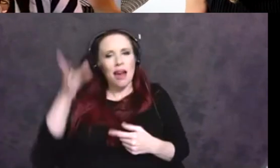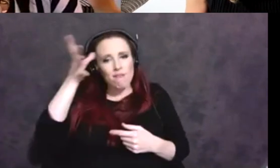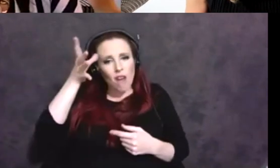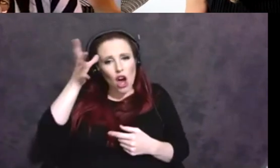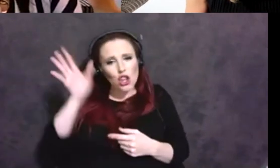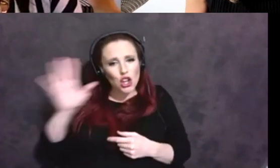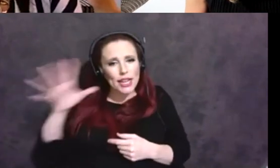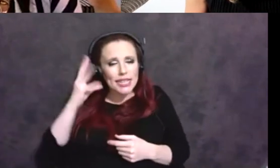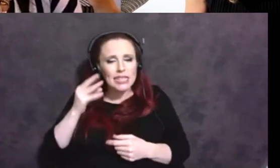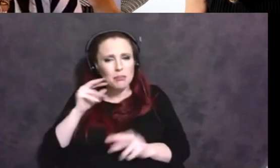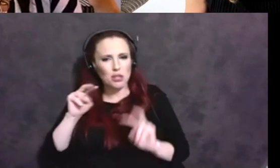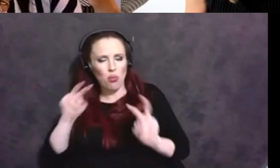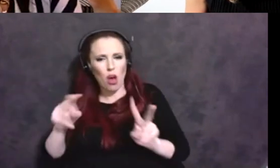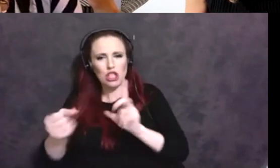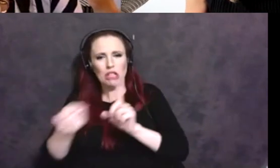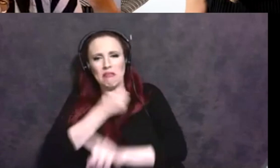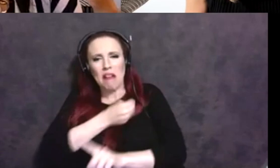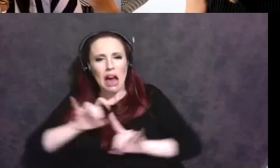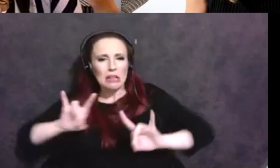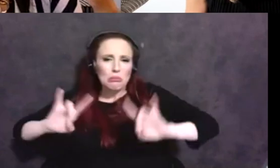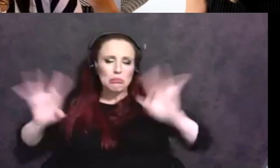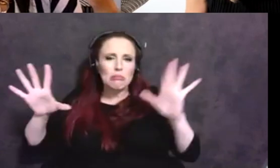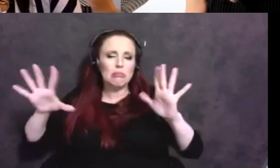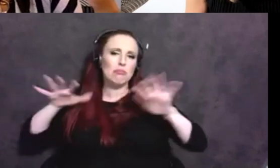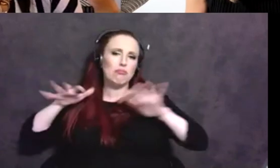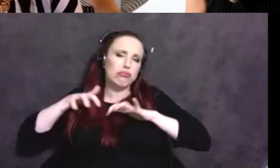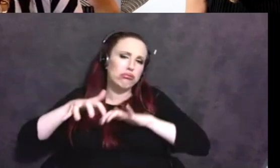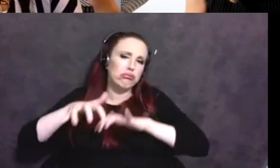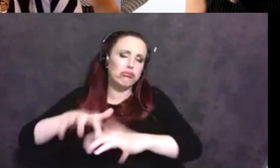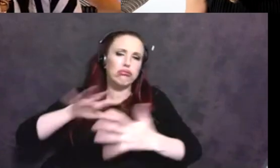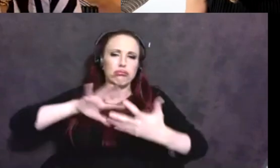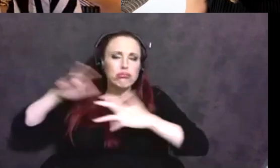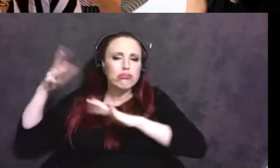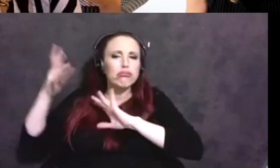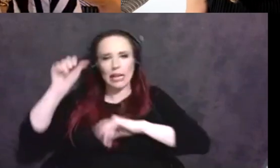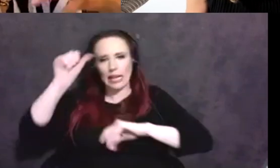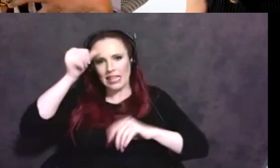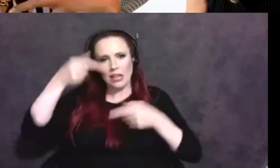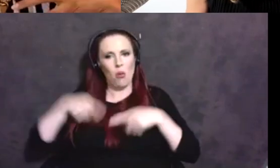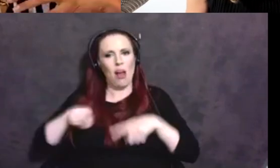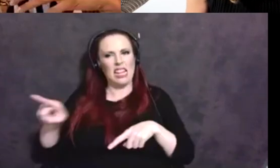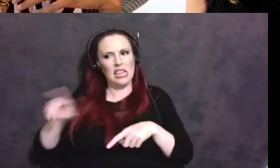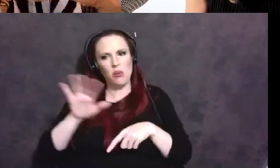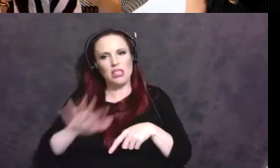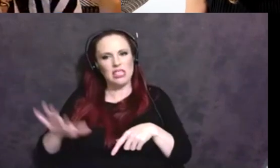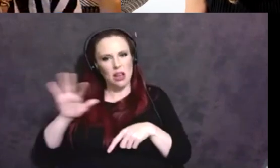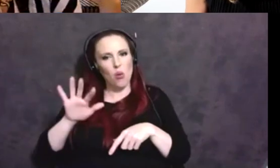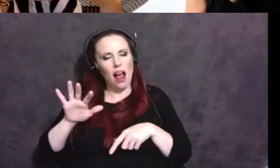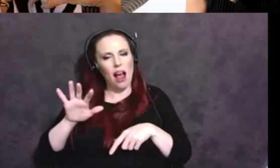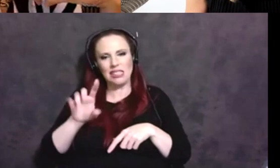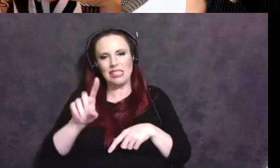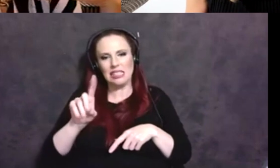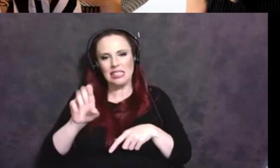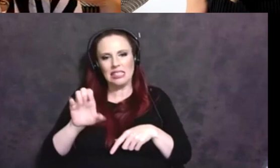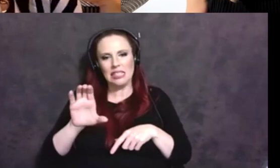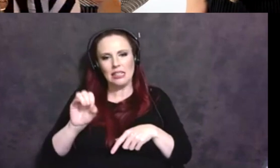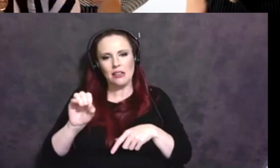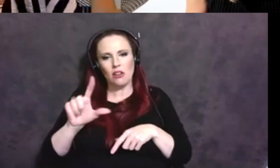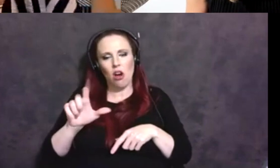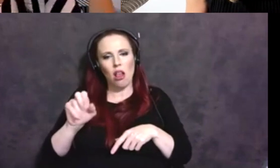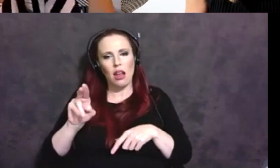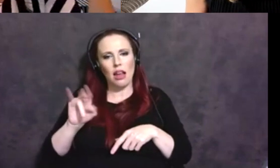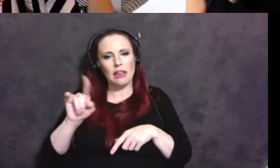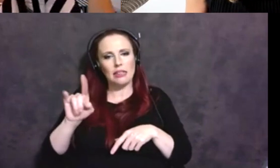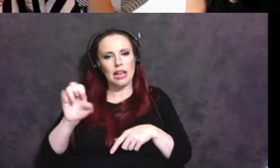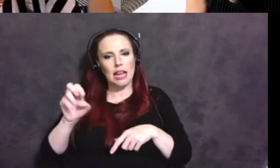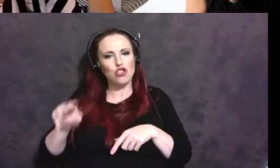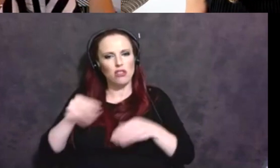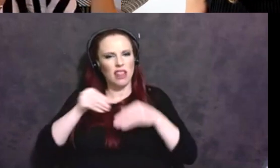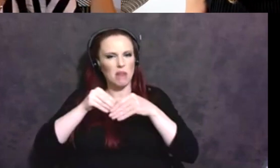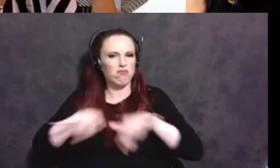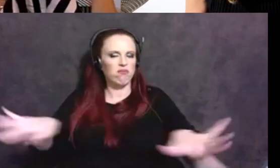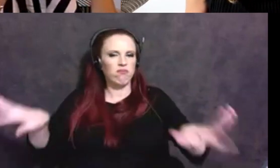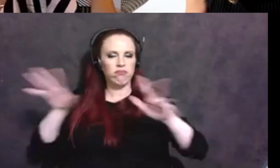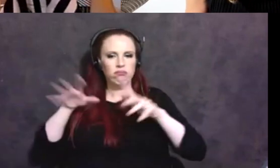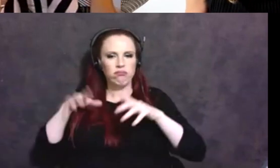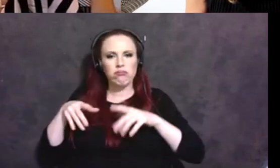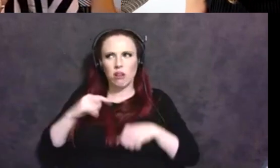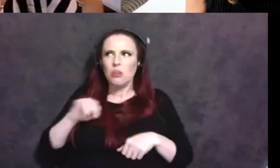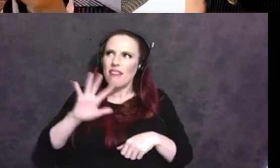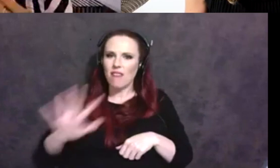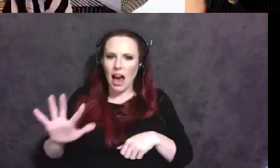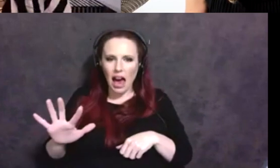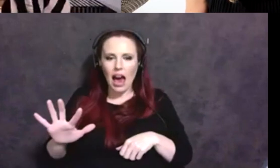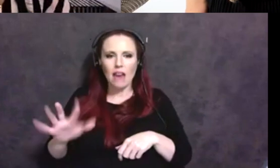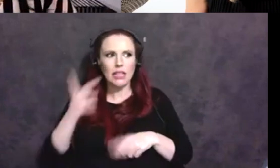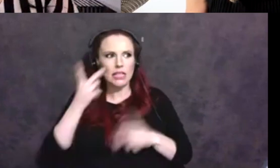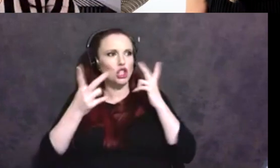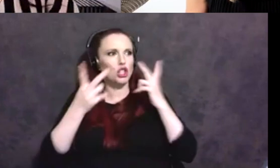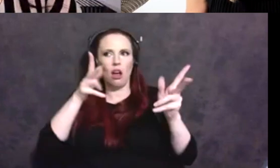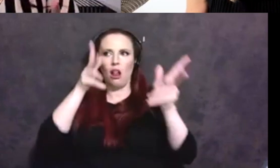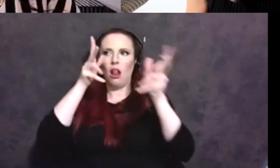India was colonized. And my father has his experience of watching violence in India around